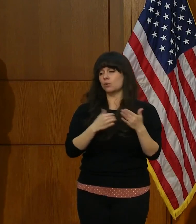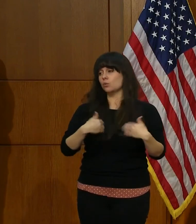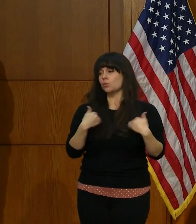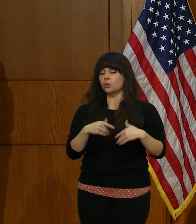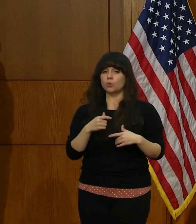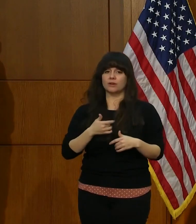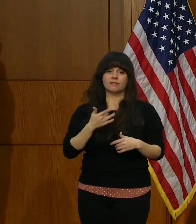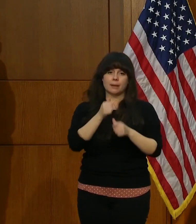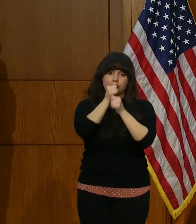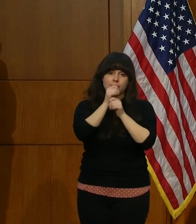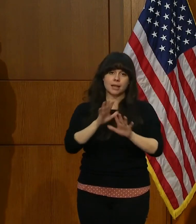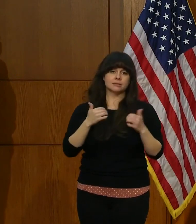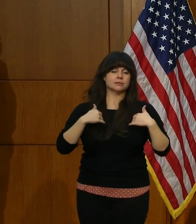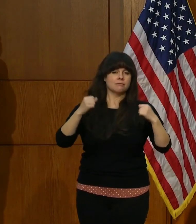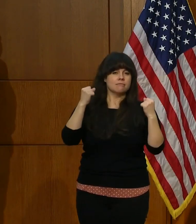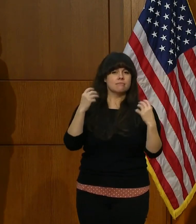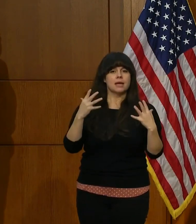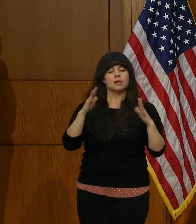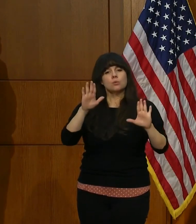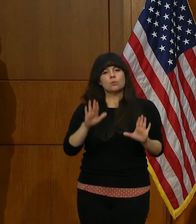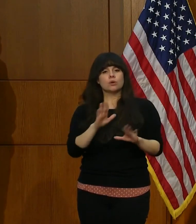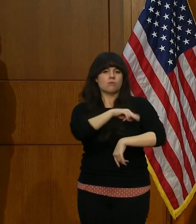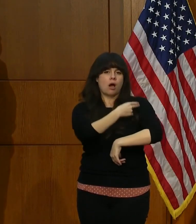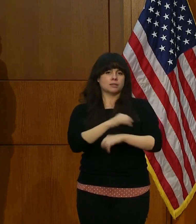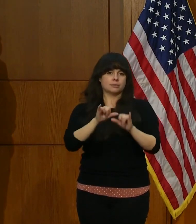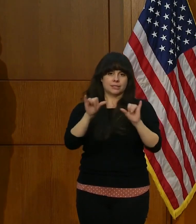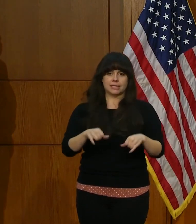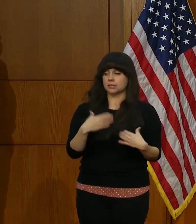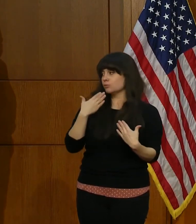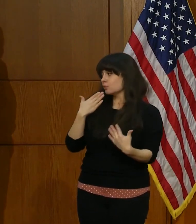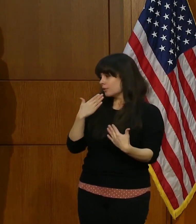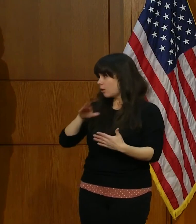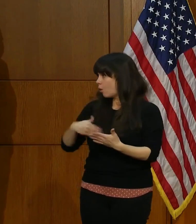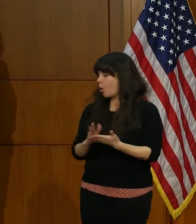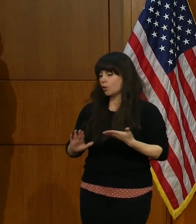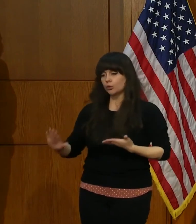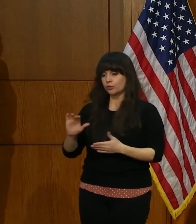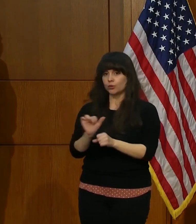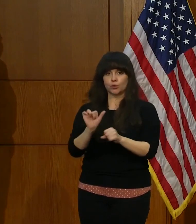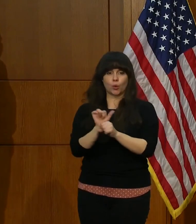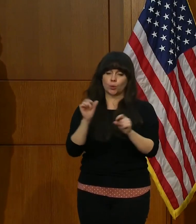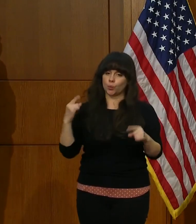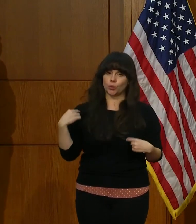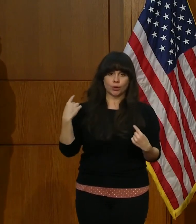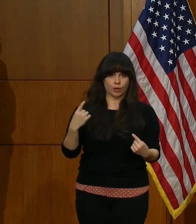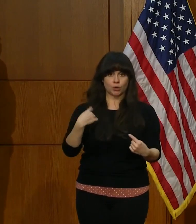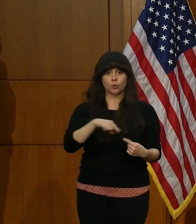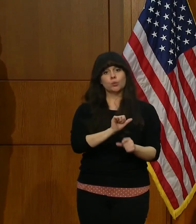BEHALF OF VIRGINIA, WE ARE BLESSED TO HAVE SO MANY GREAT HOSPITAL SYSTEMS IN VIRGINIA,